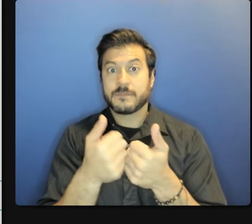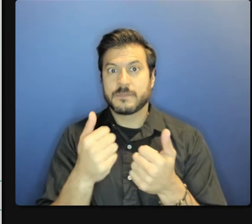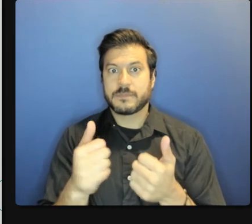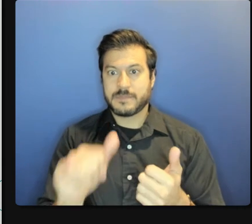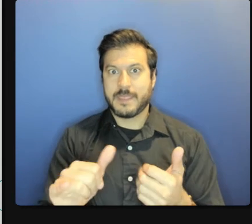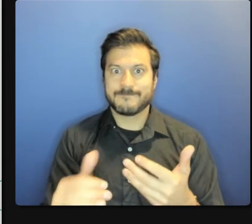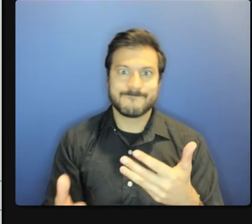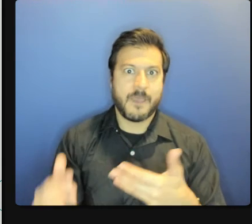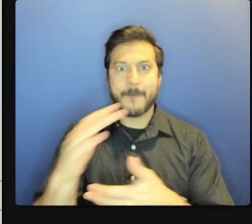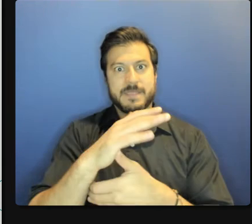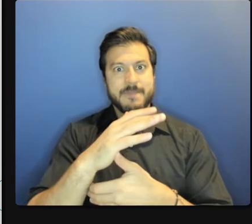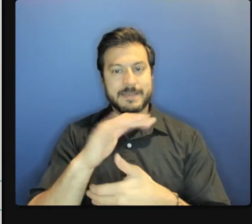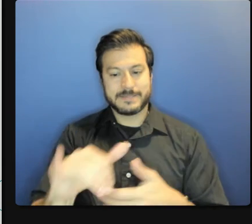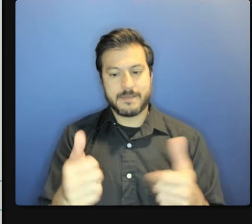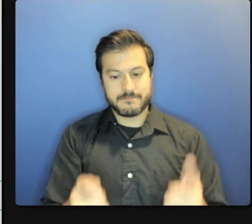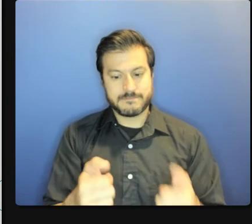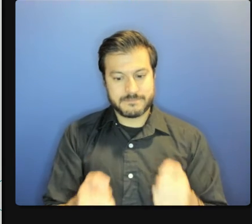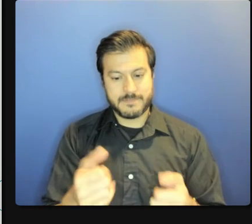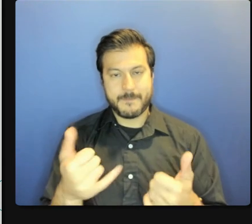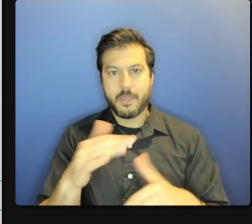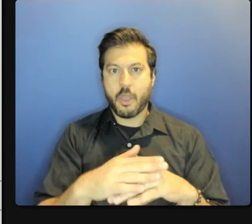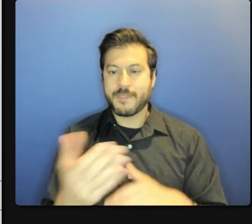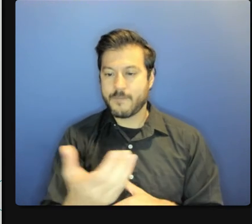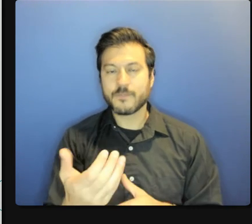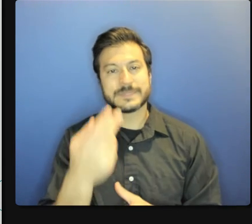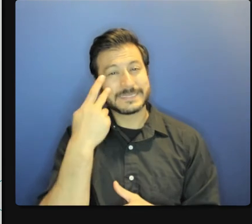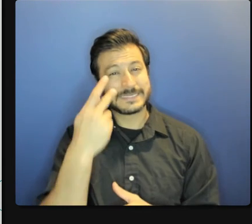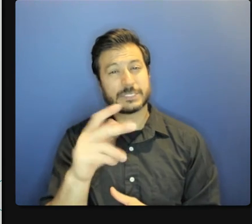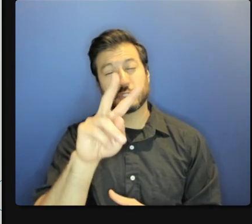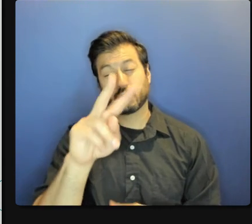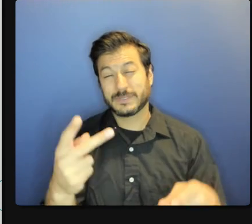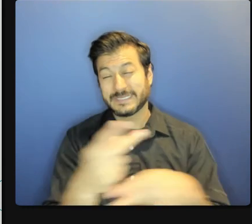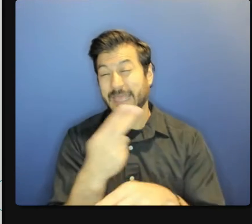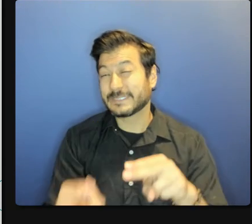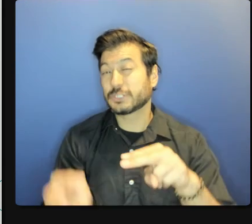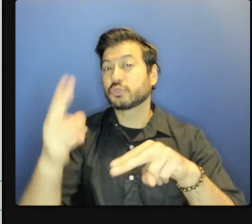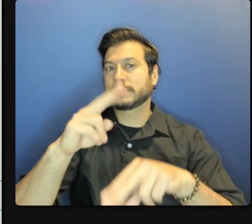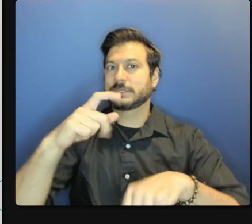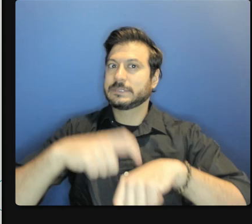that games which optimized to play on mobile devices, actually see a 2x increase